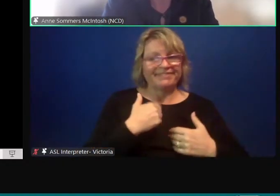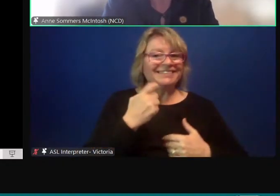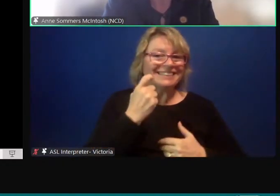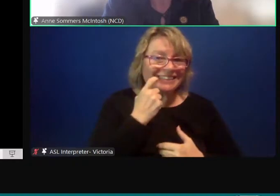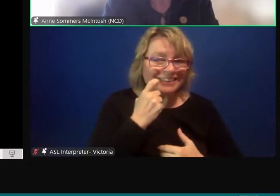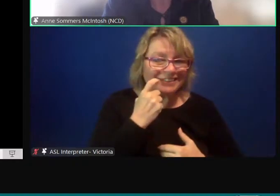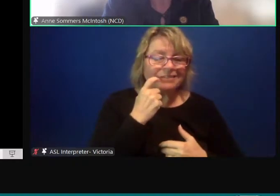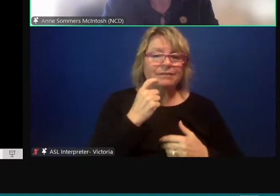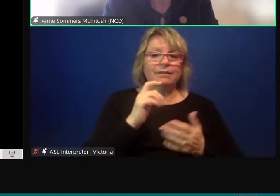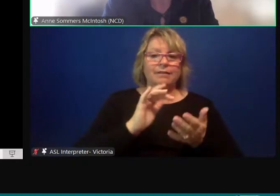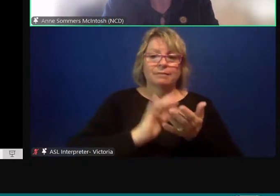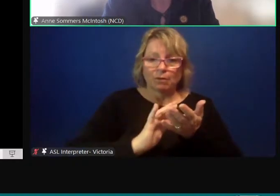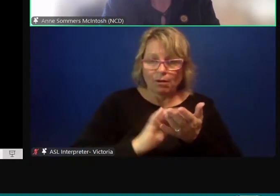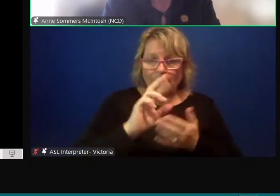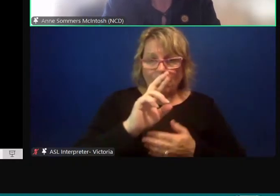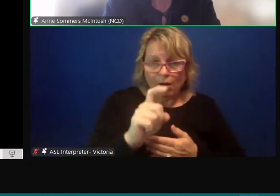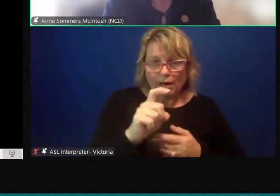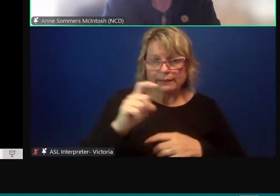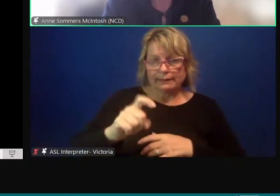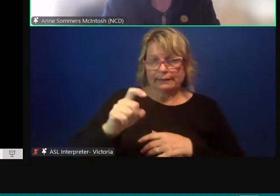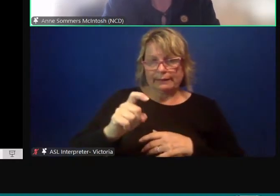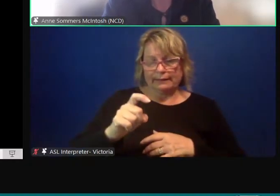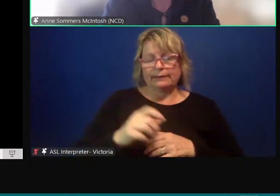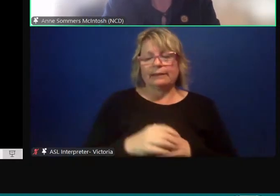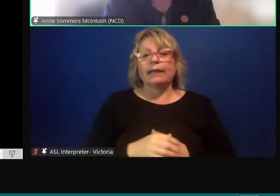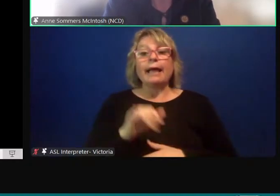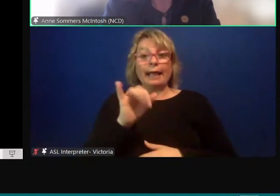than those without disabilities. And if you're a woman with a disability,